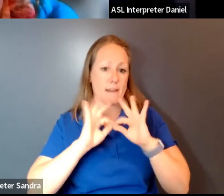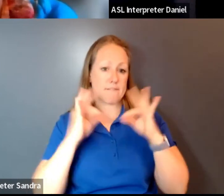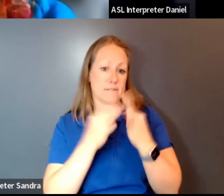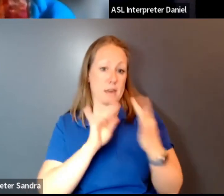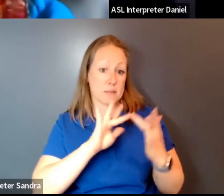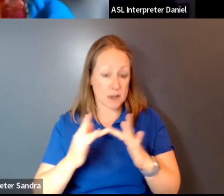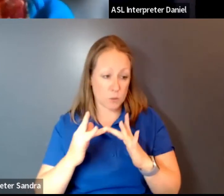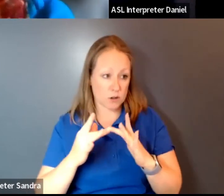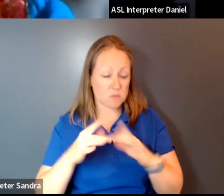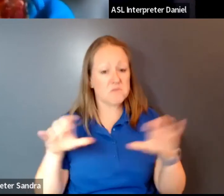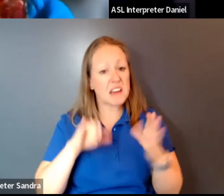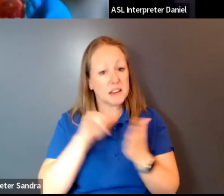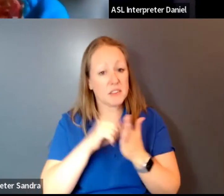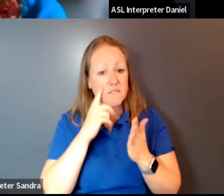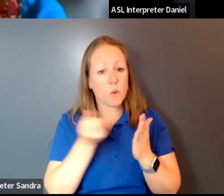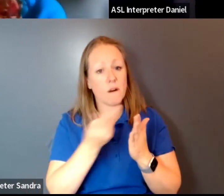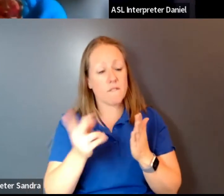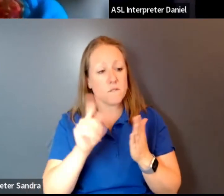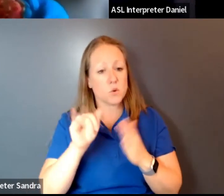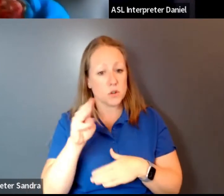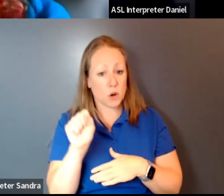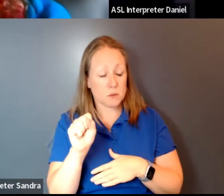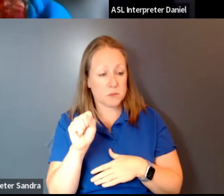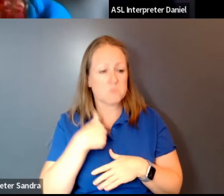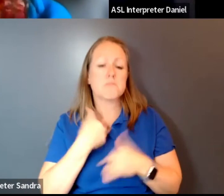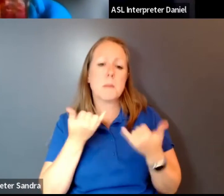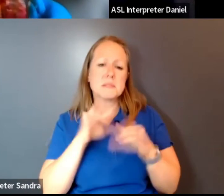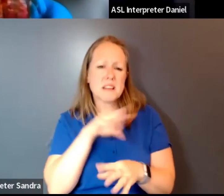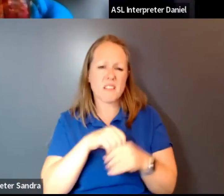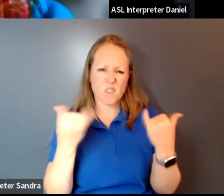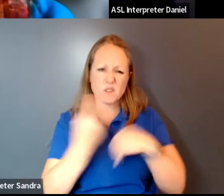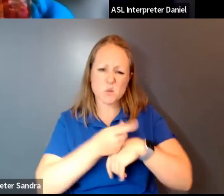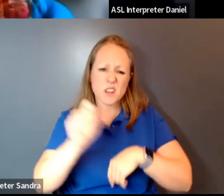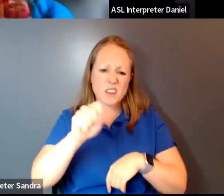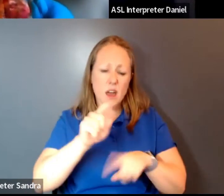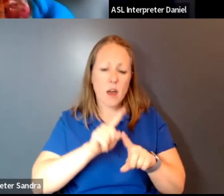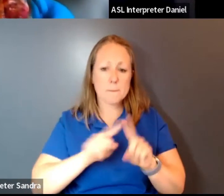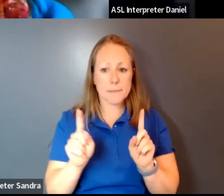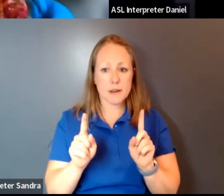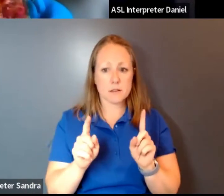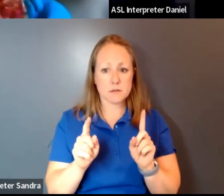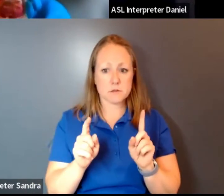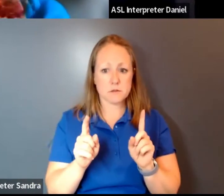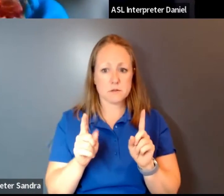of terms. And while I'm still involved with that, if I meet a